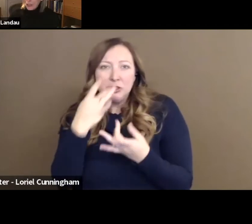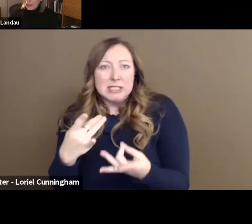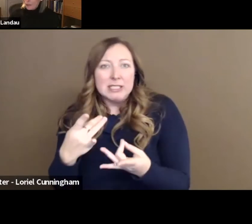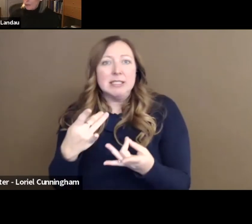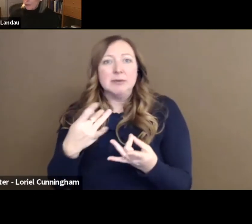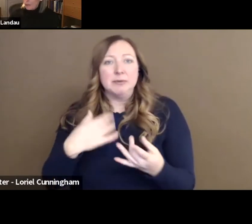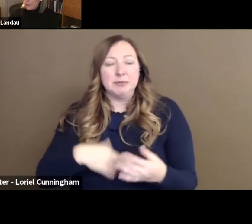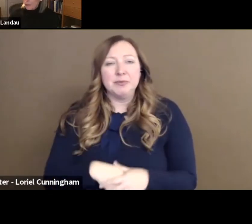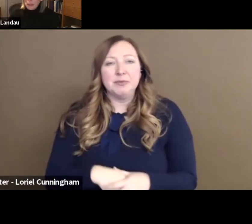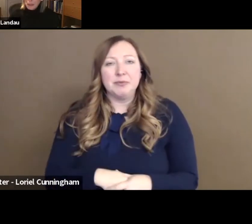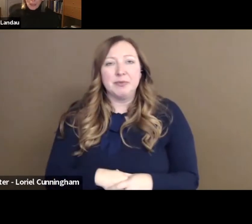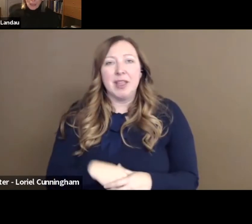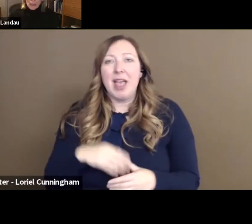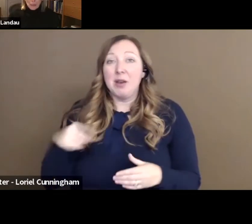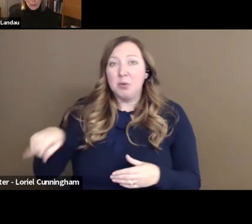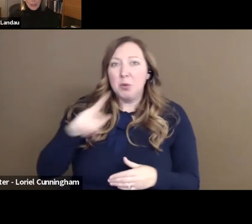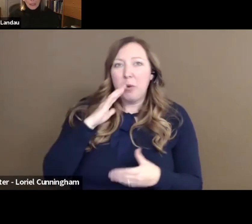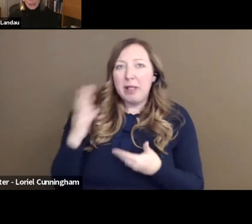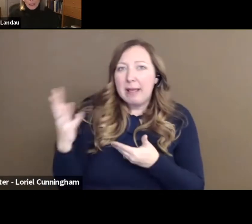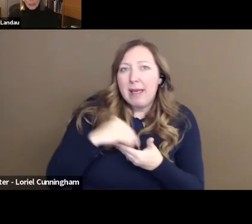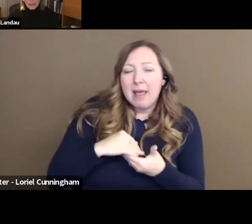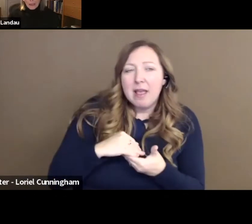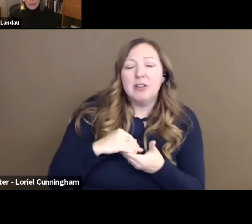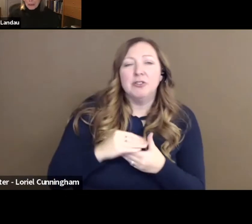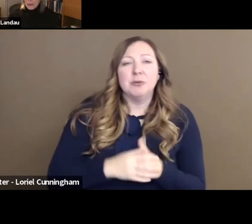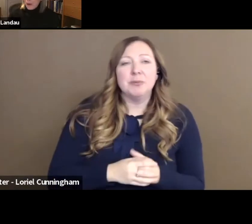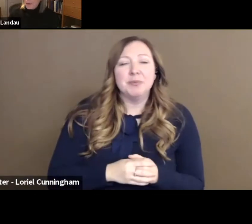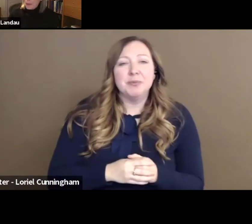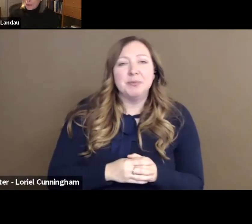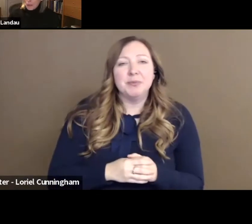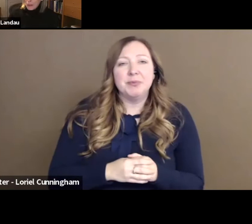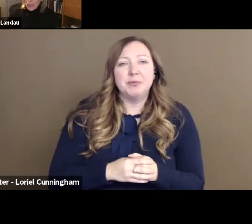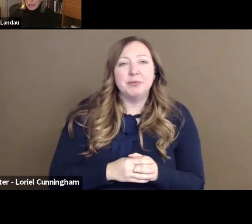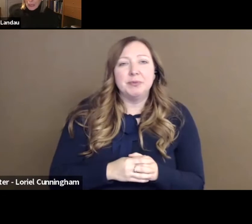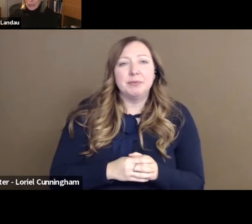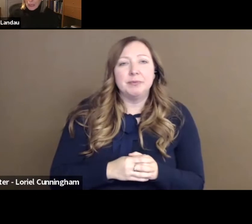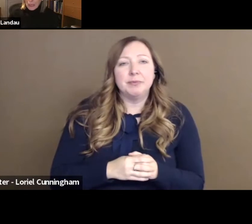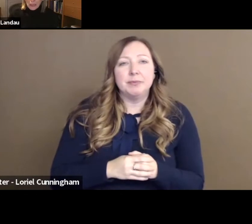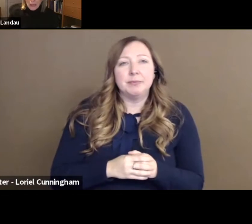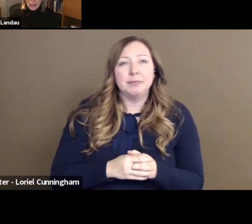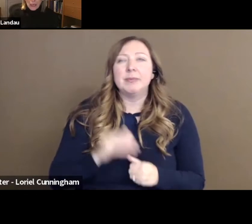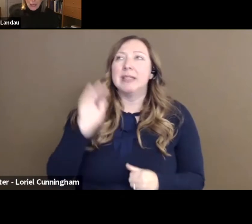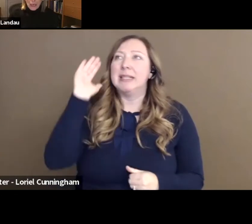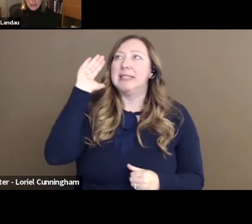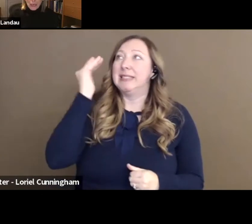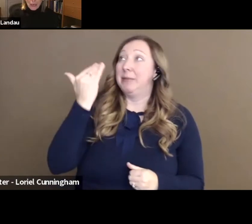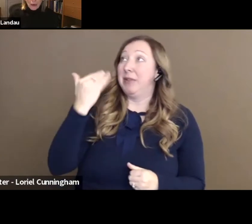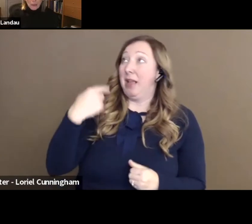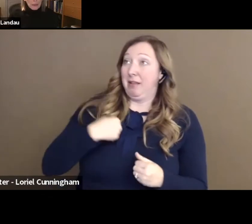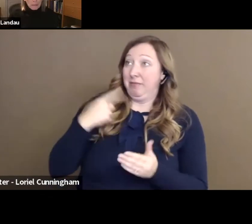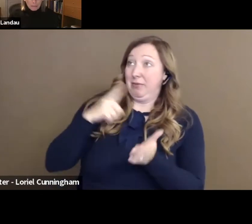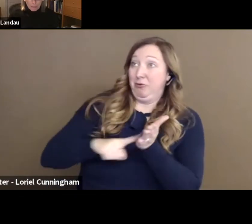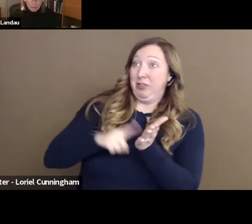engaged in for it seems like uh almost two decades now